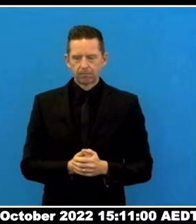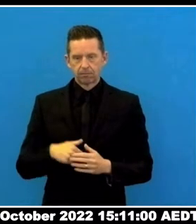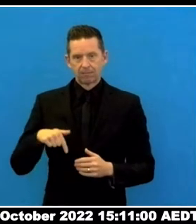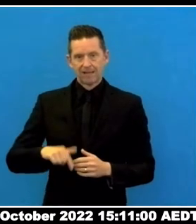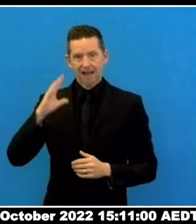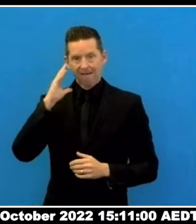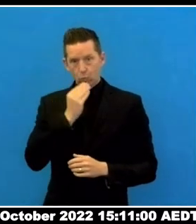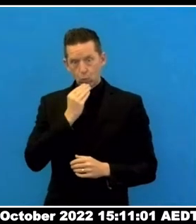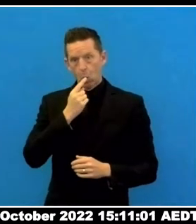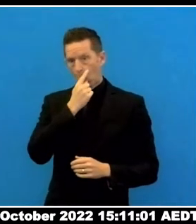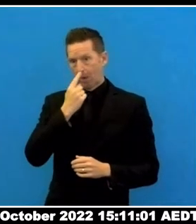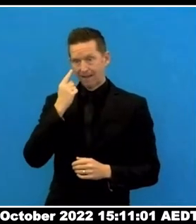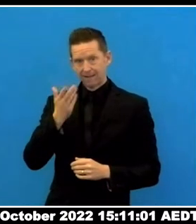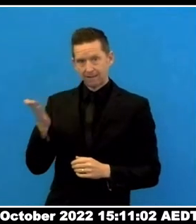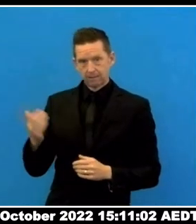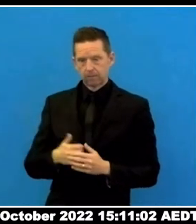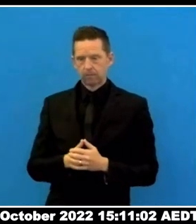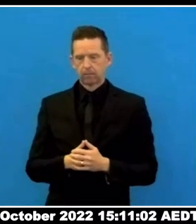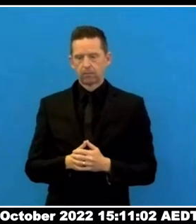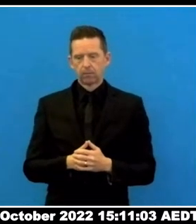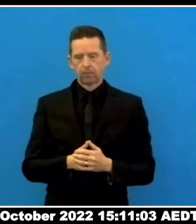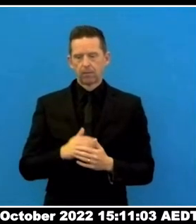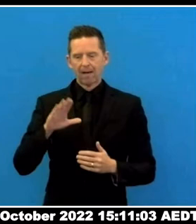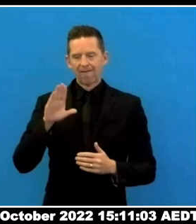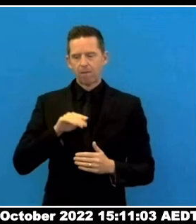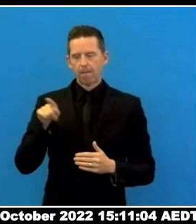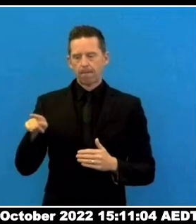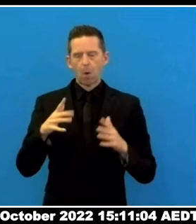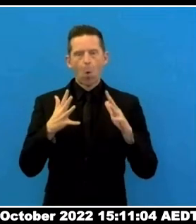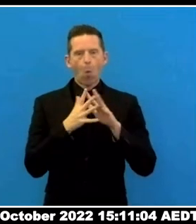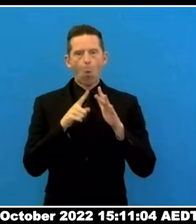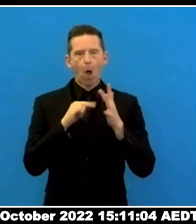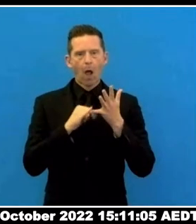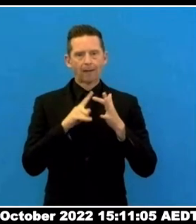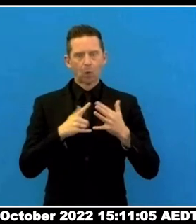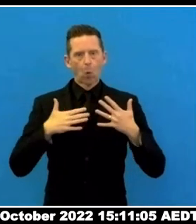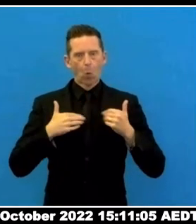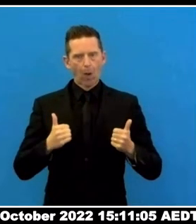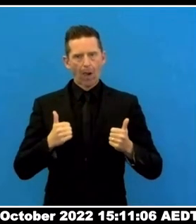represent Wise Well Women Community Health Educators.